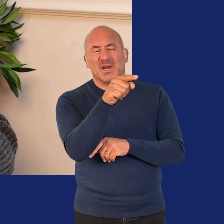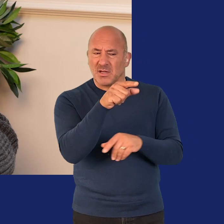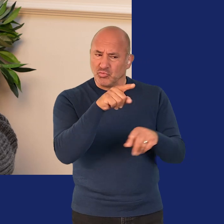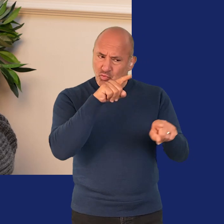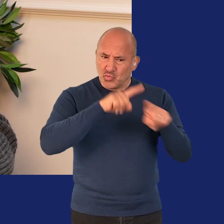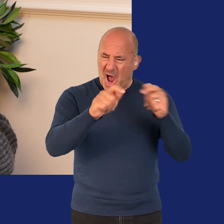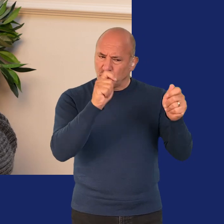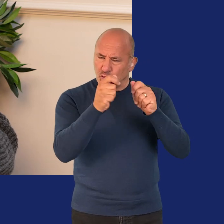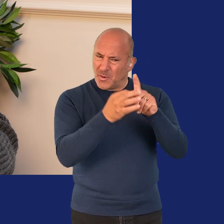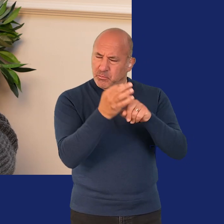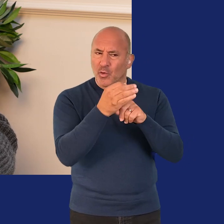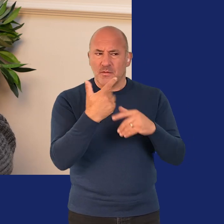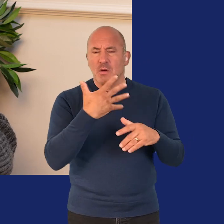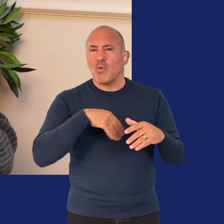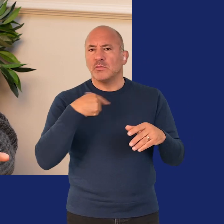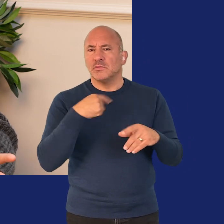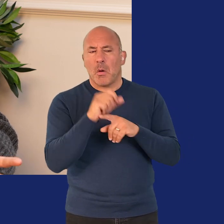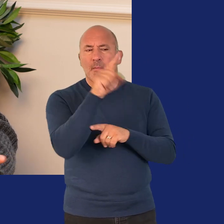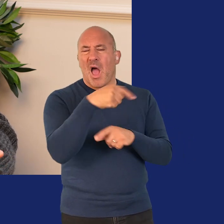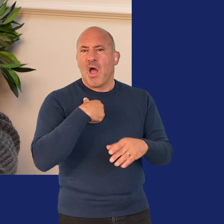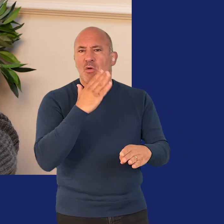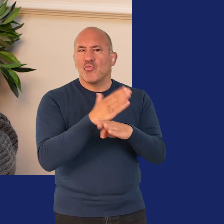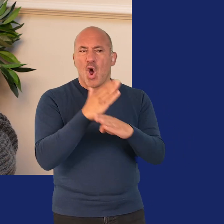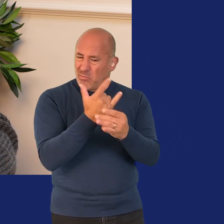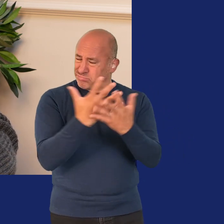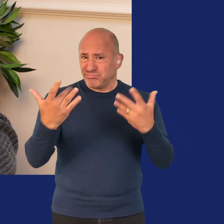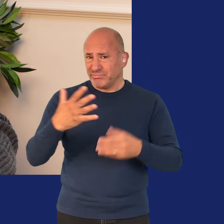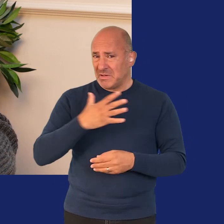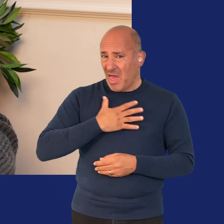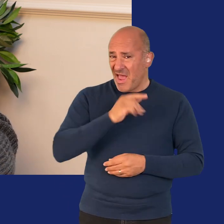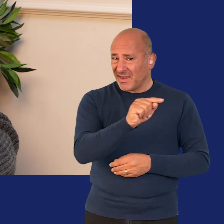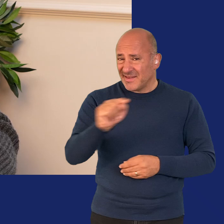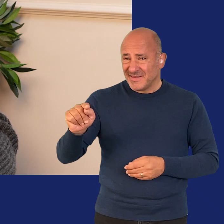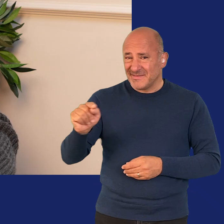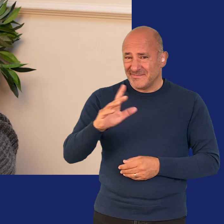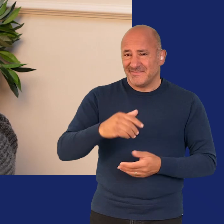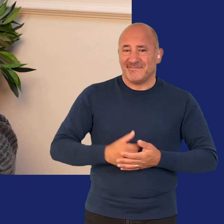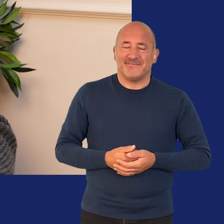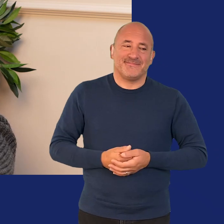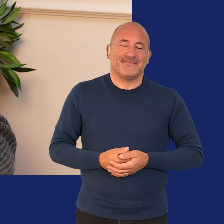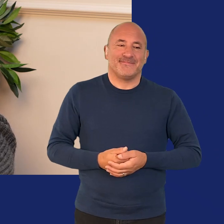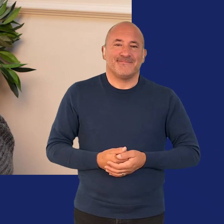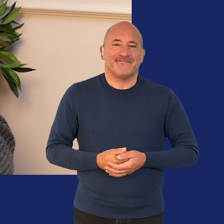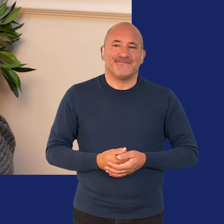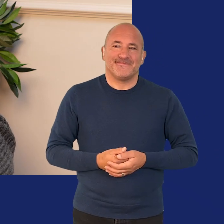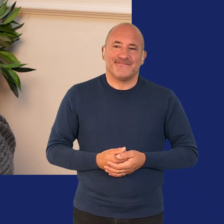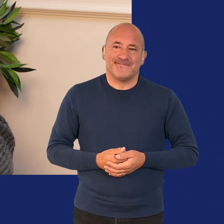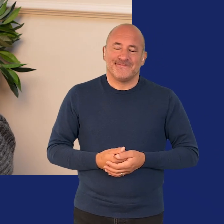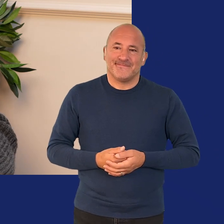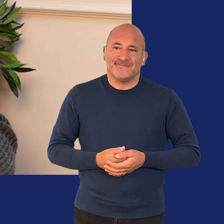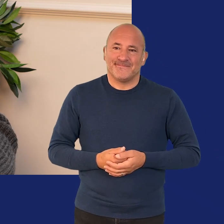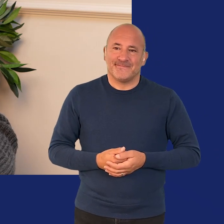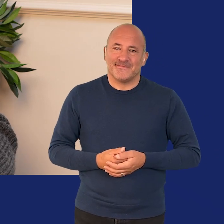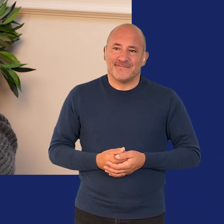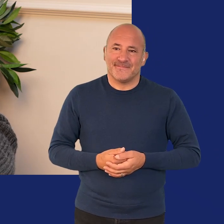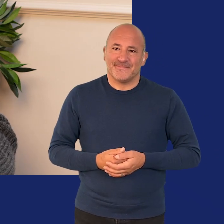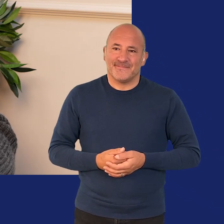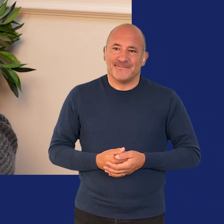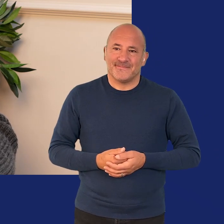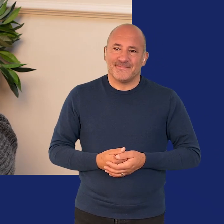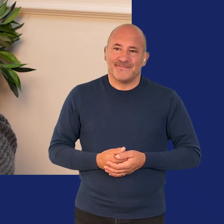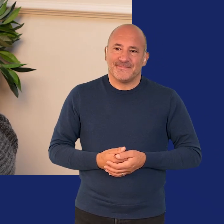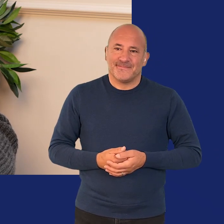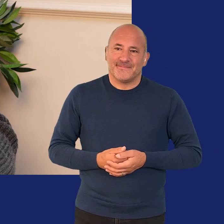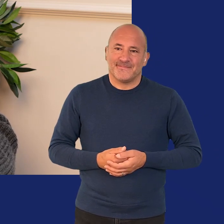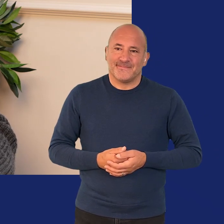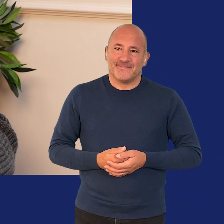like a lot of our candidates just want to apply for a role, like at a company